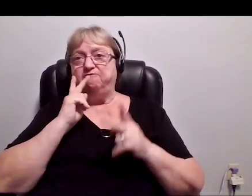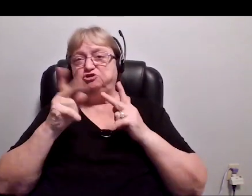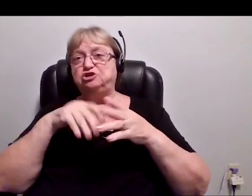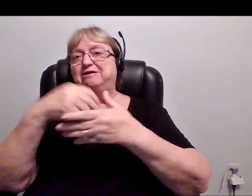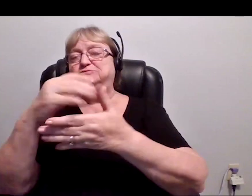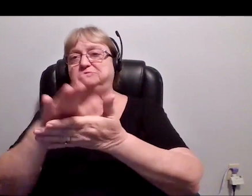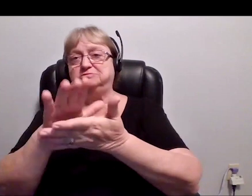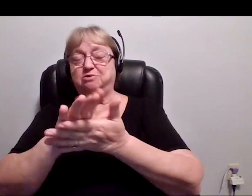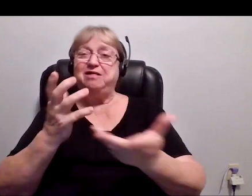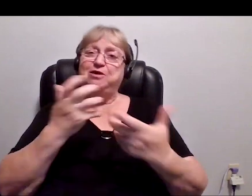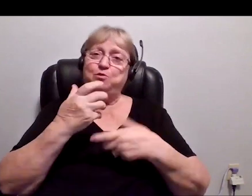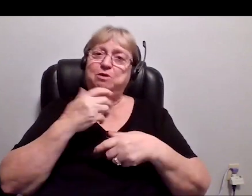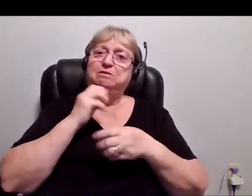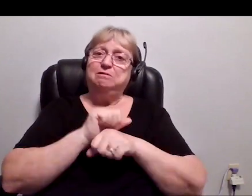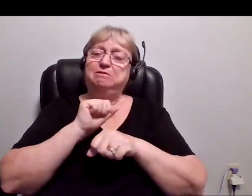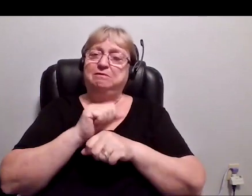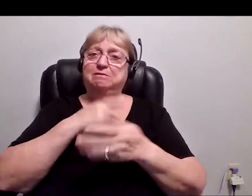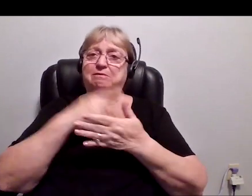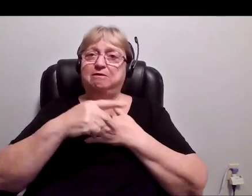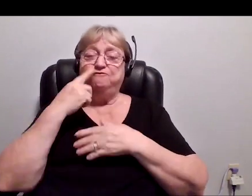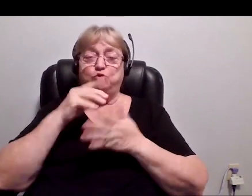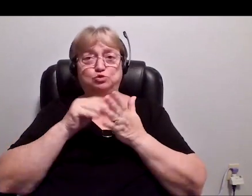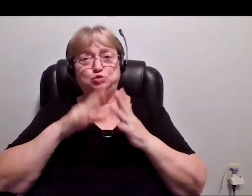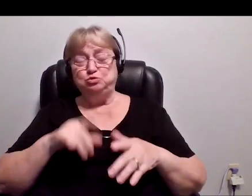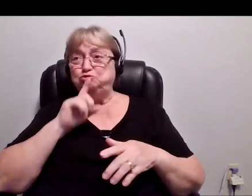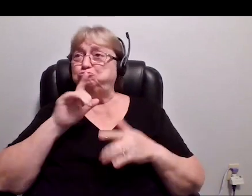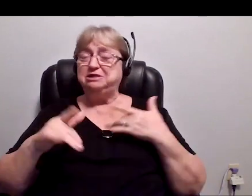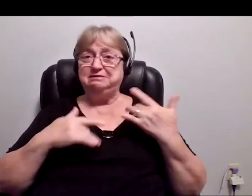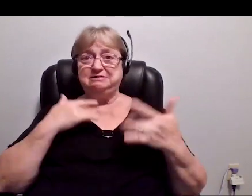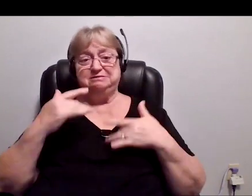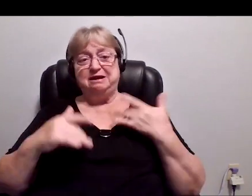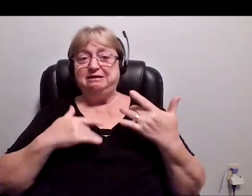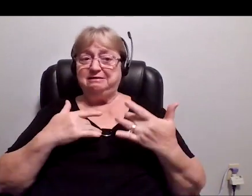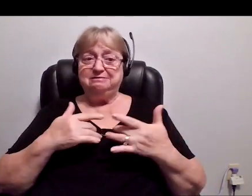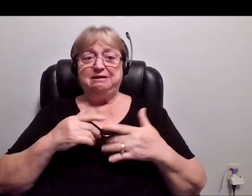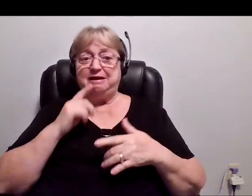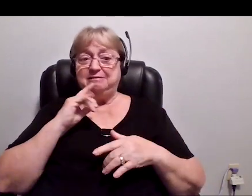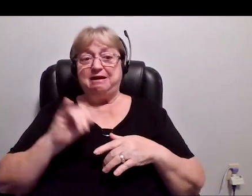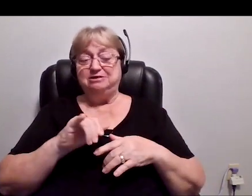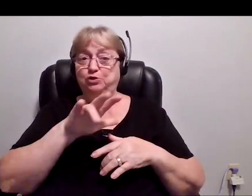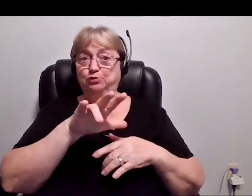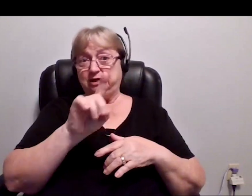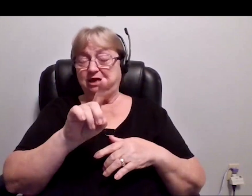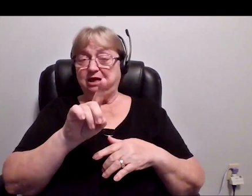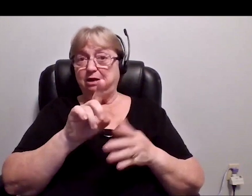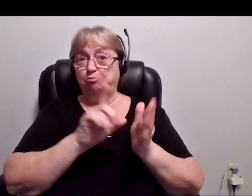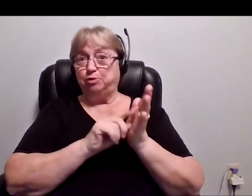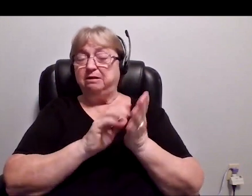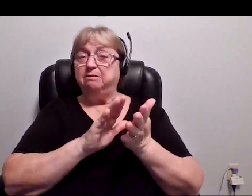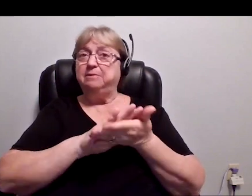a work program for students. I think that's really exciting. As 3D printing becomes more accessible and we share more of these workflows,